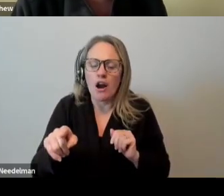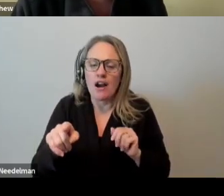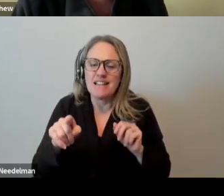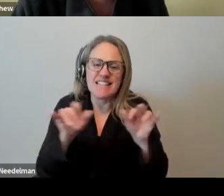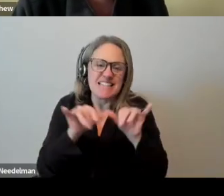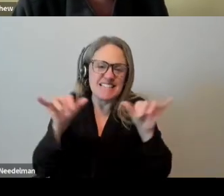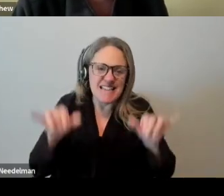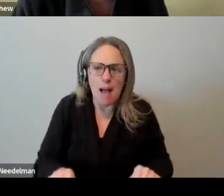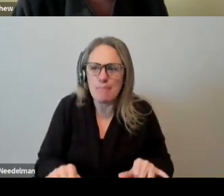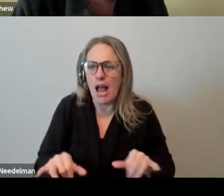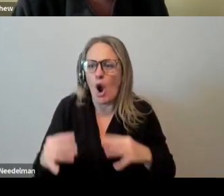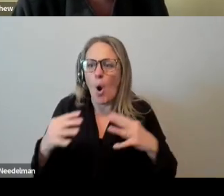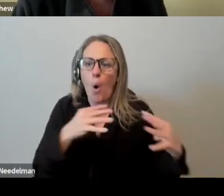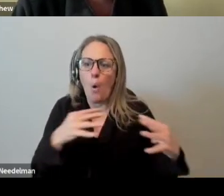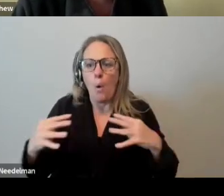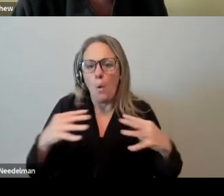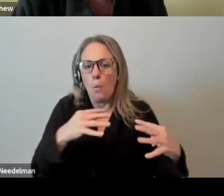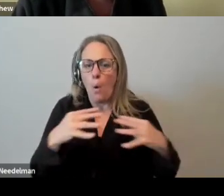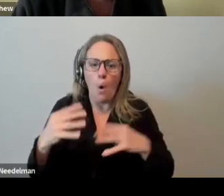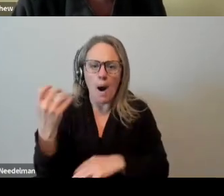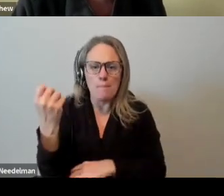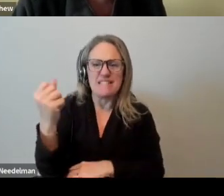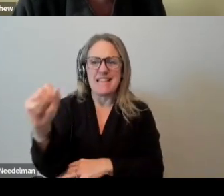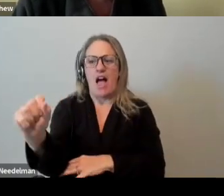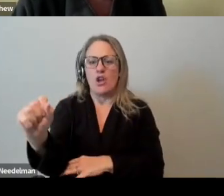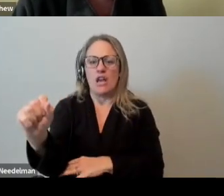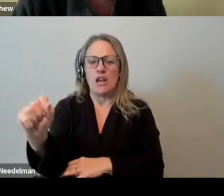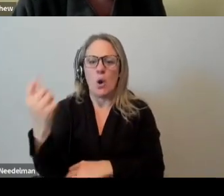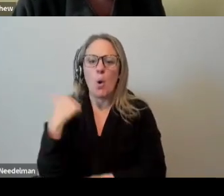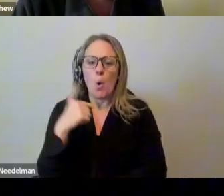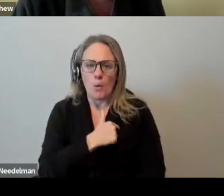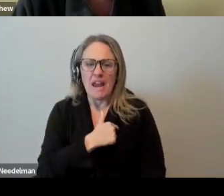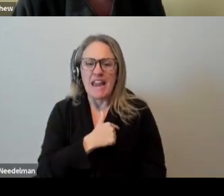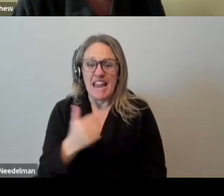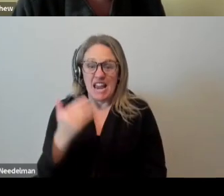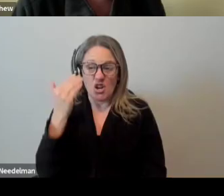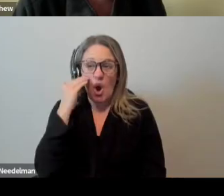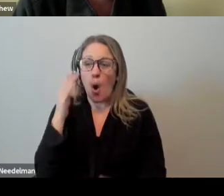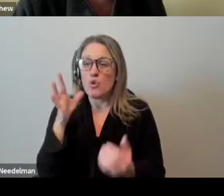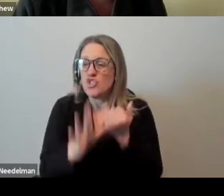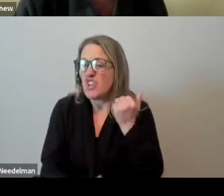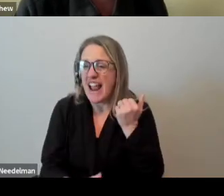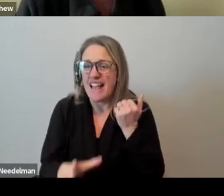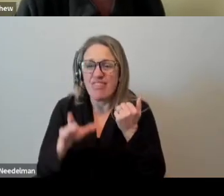You are a we / We know shit they'll need to know / We know shit they have no idea